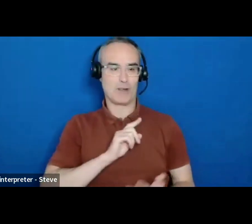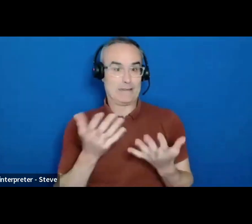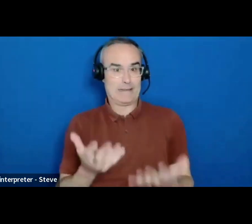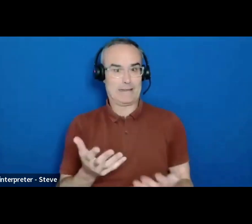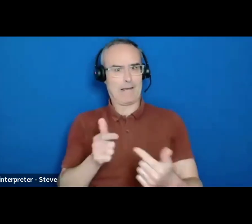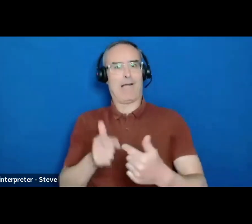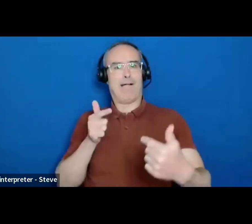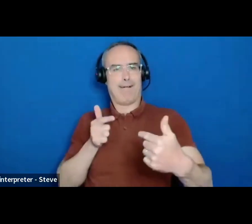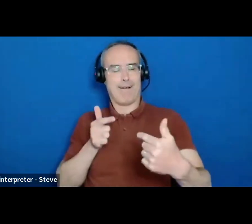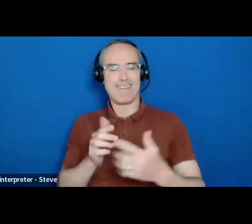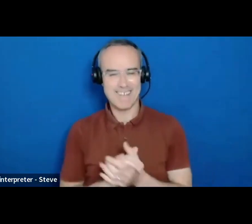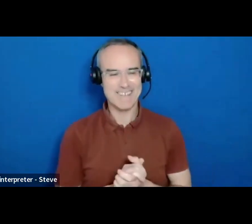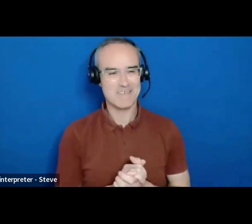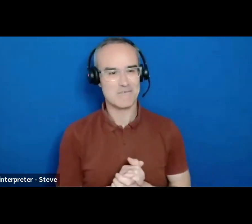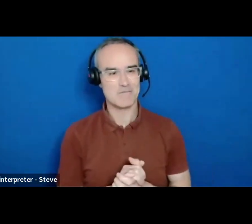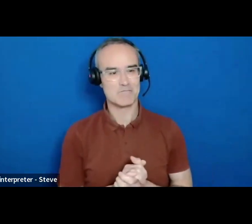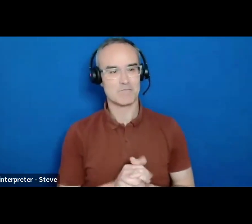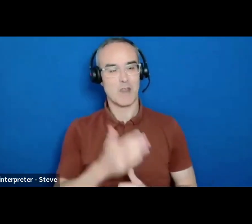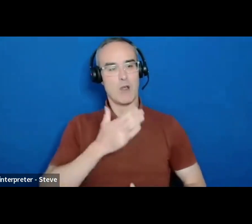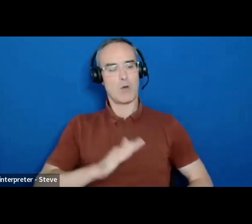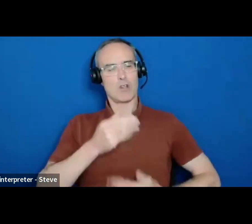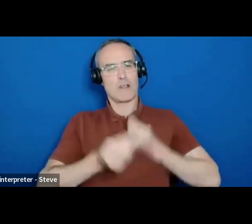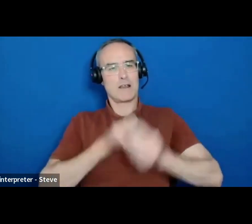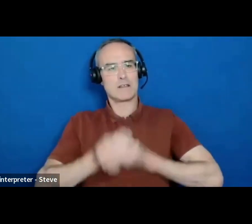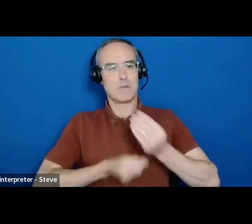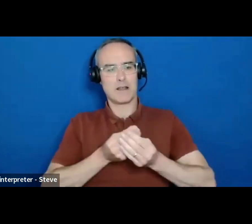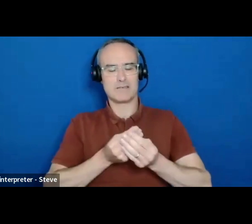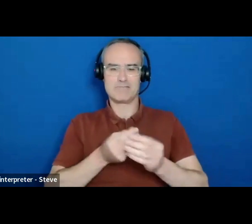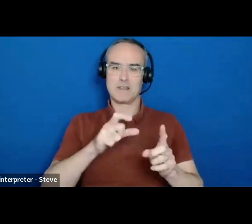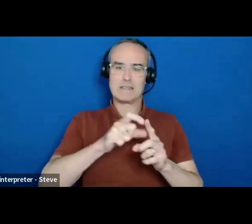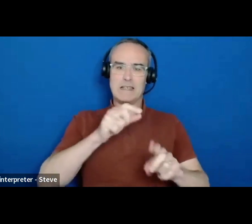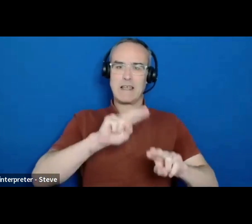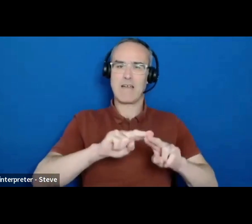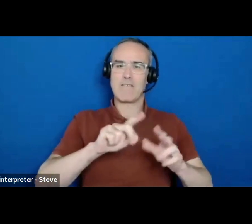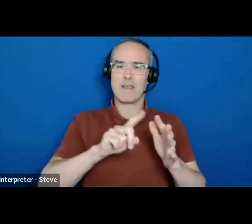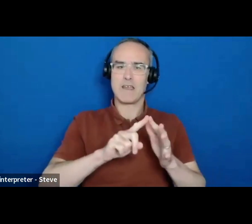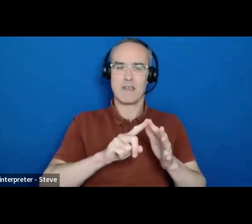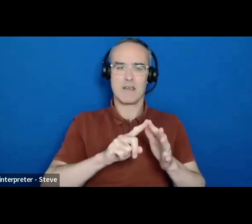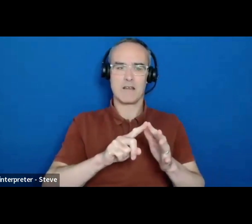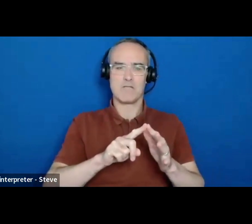I just want to give you a little bit of background about DfE to start with. So we are kind of a mid-sized department.